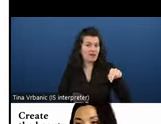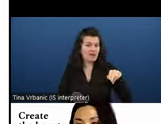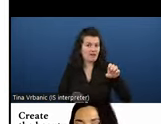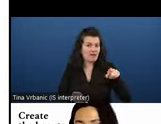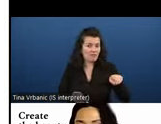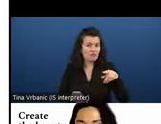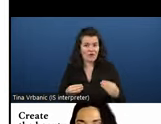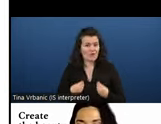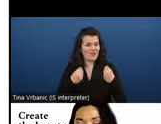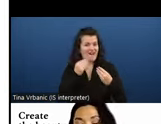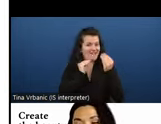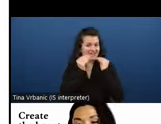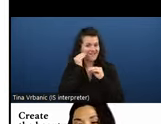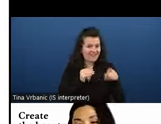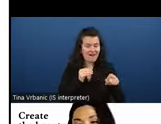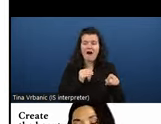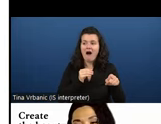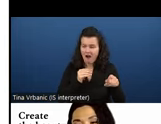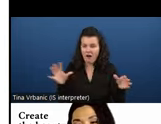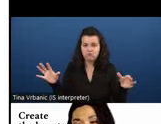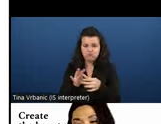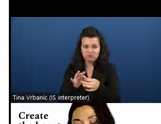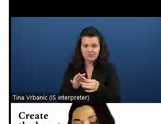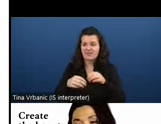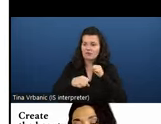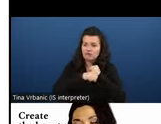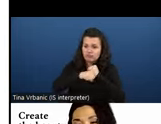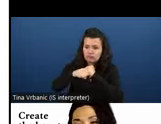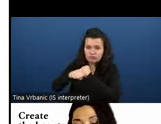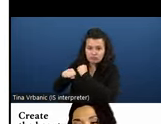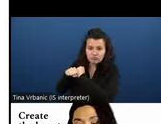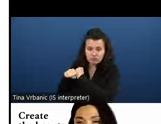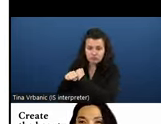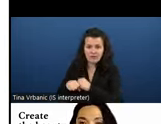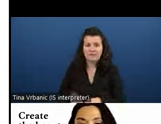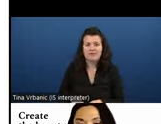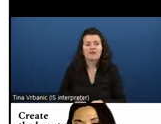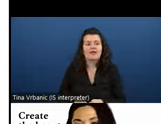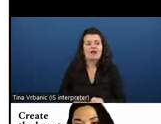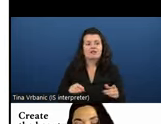a lot of campus activation in partnership with Cedric and have allow for this period